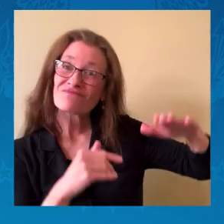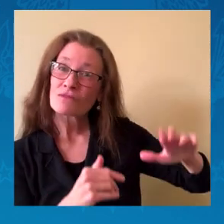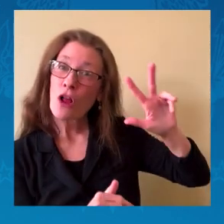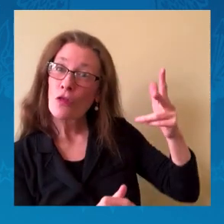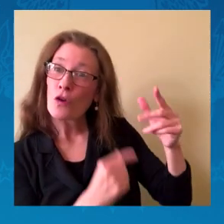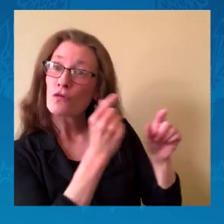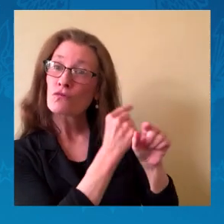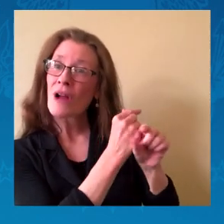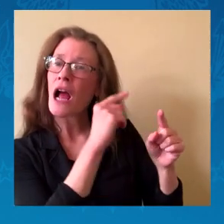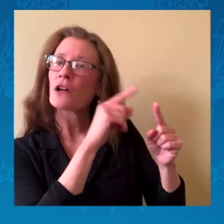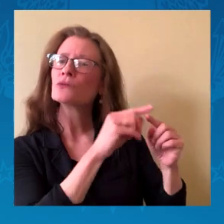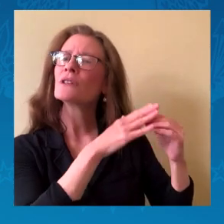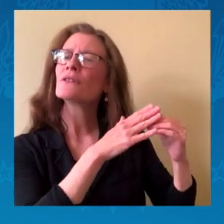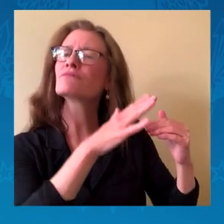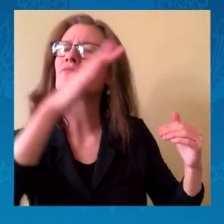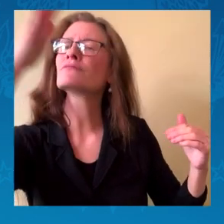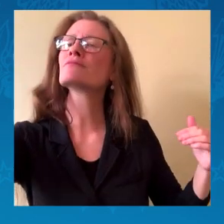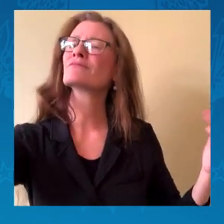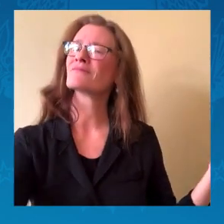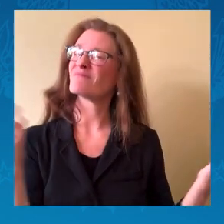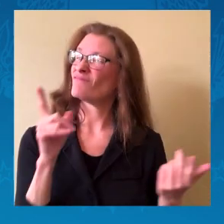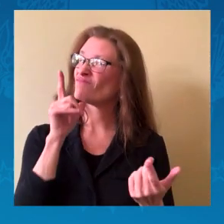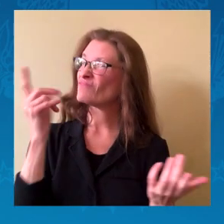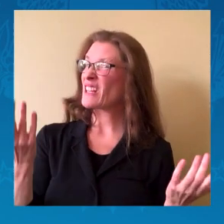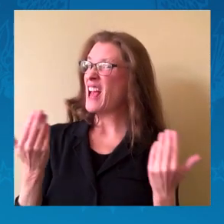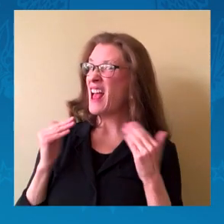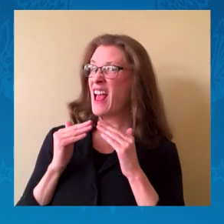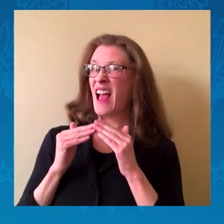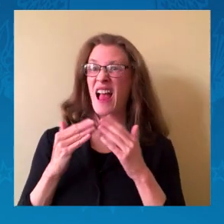and experiences that occurred during human and robotic exploration of the Solar System.